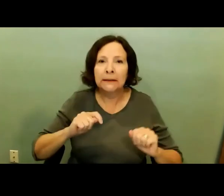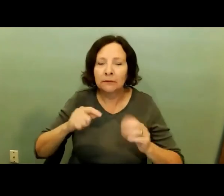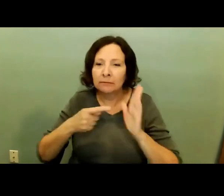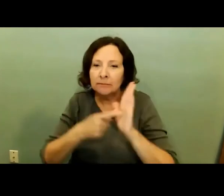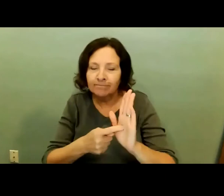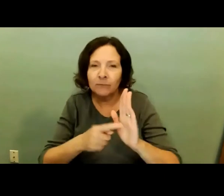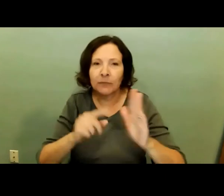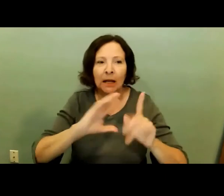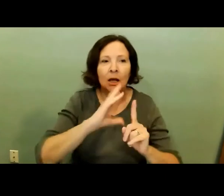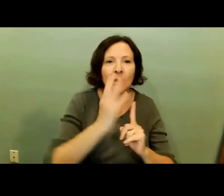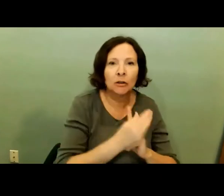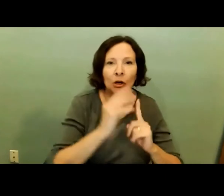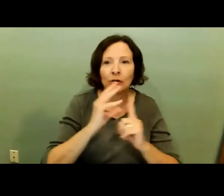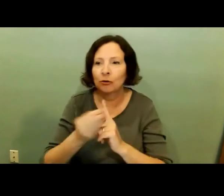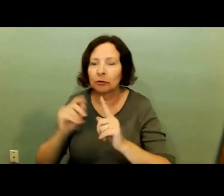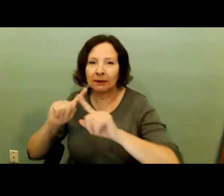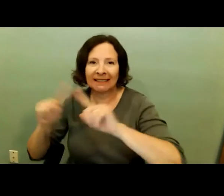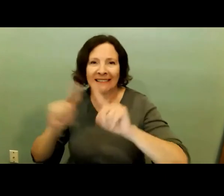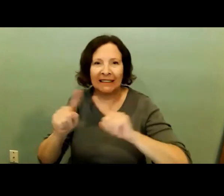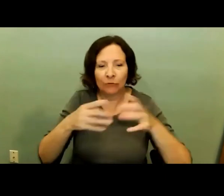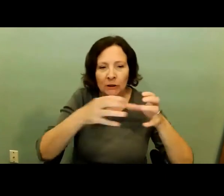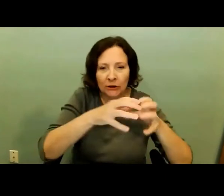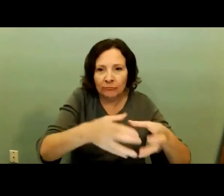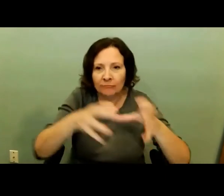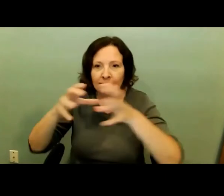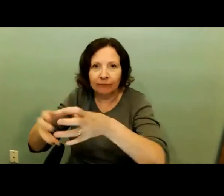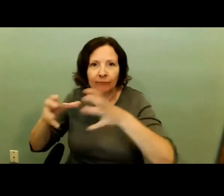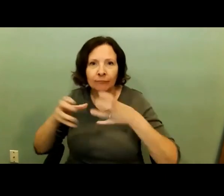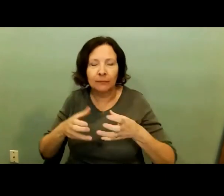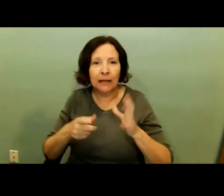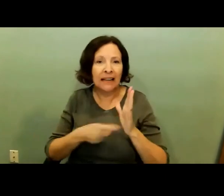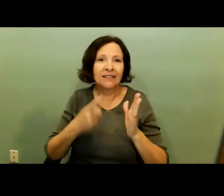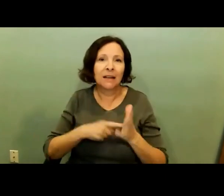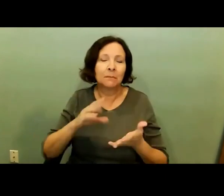and sometimes students don't bother with recognition. Bias is so common.